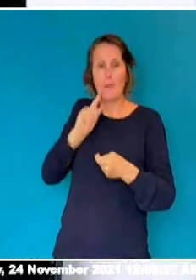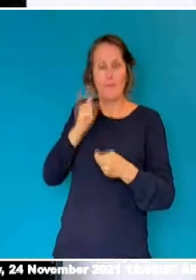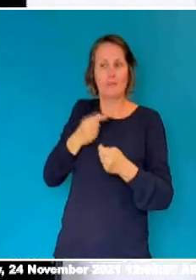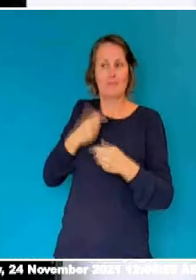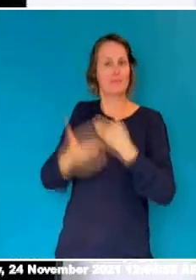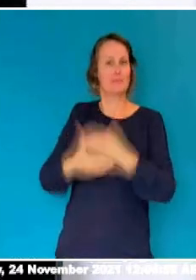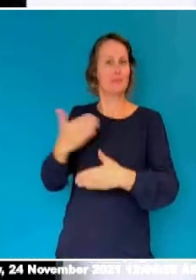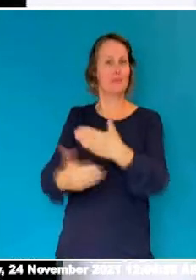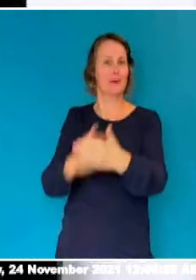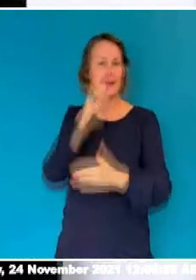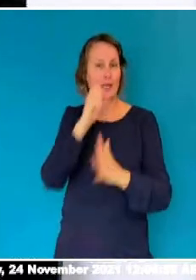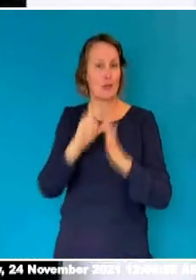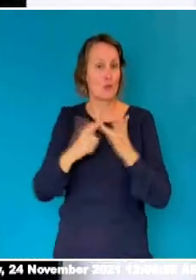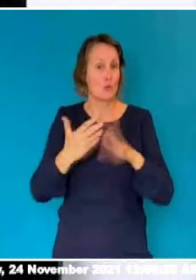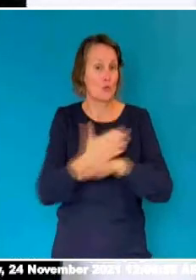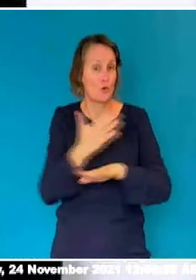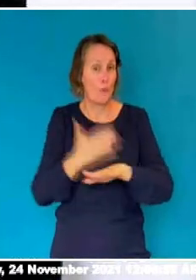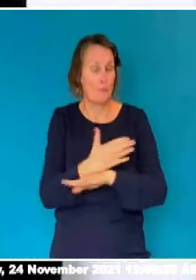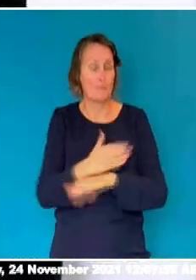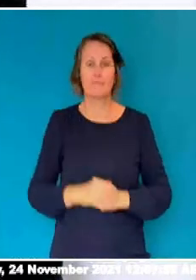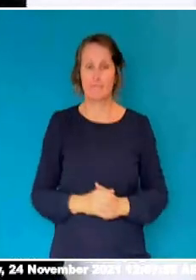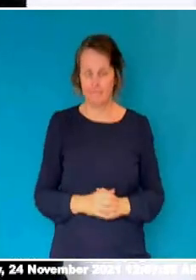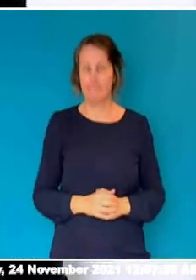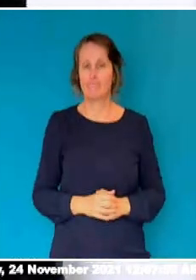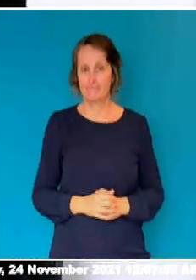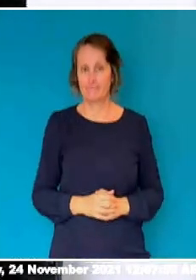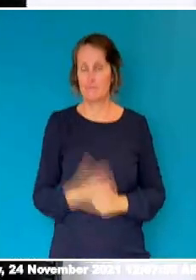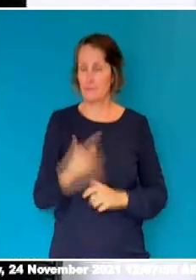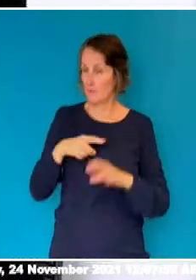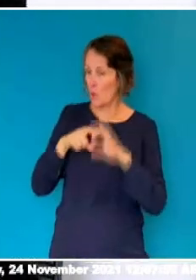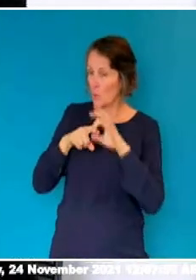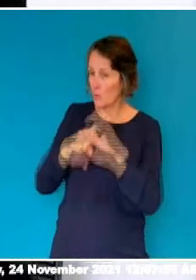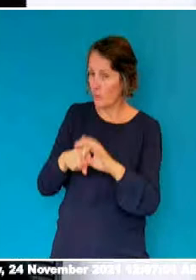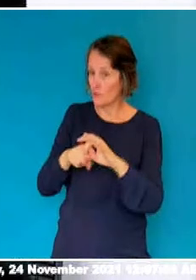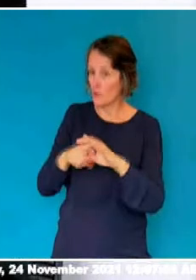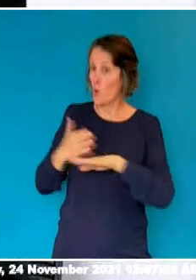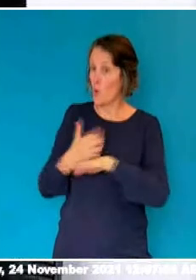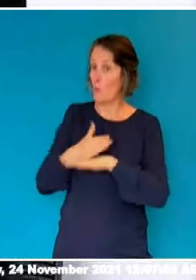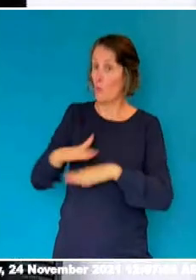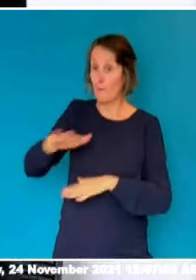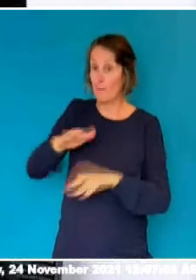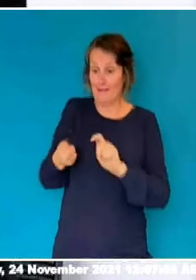Yes. My question for you is, do workplace adjustments have that inherent